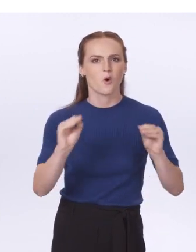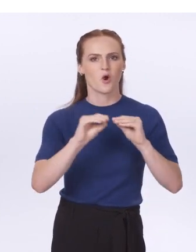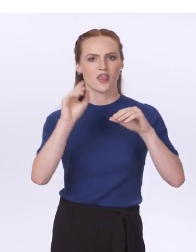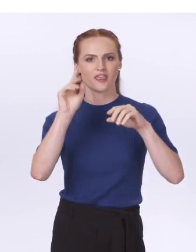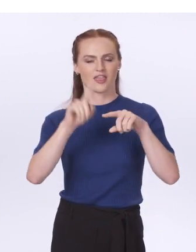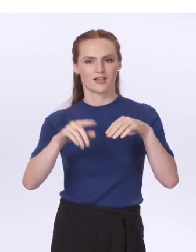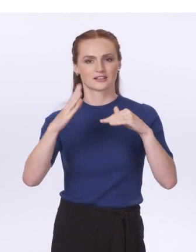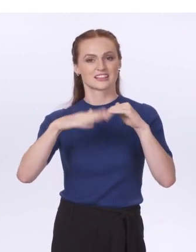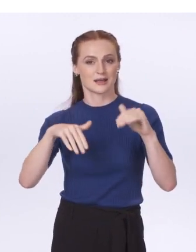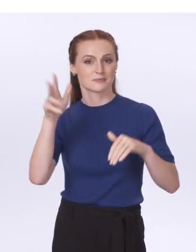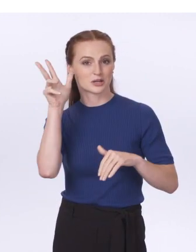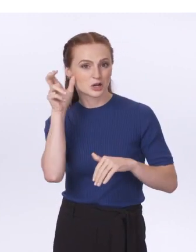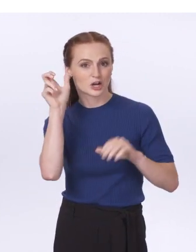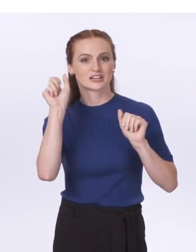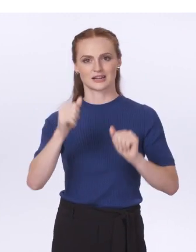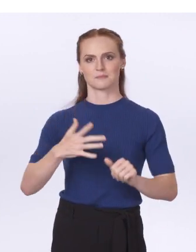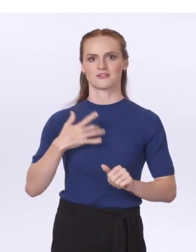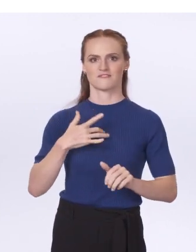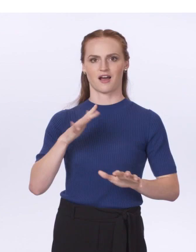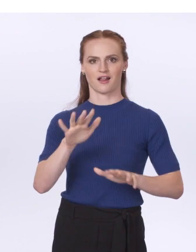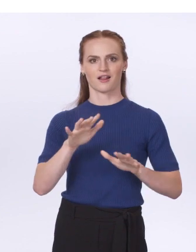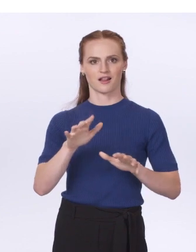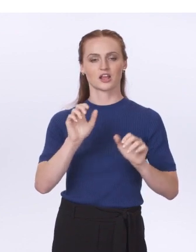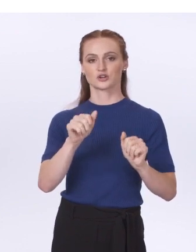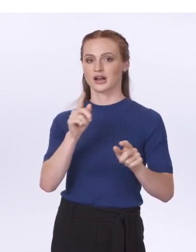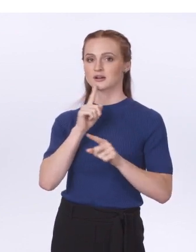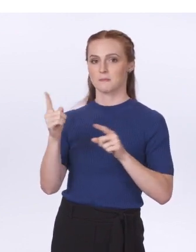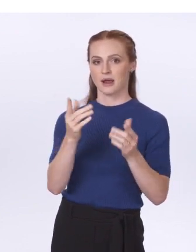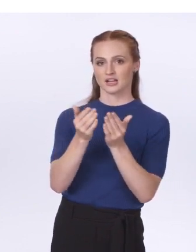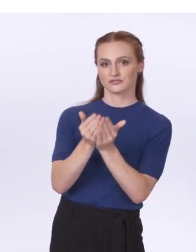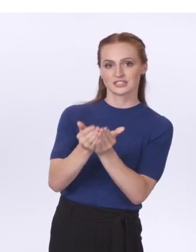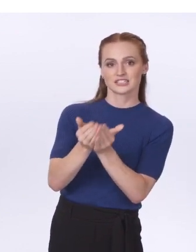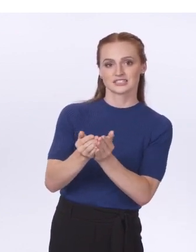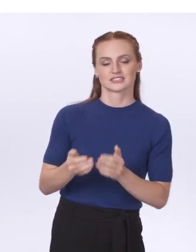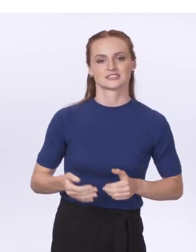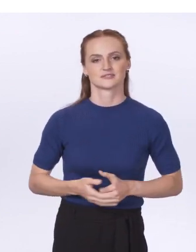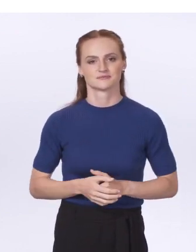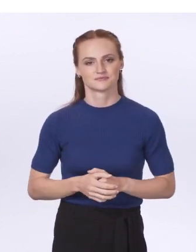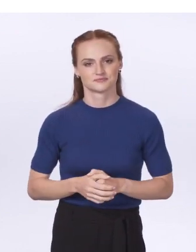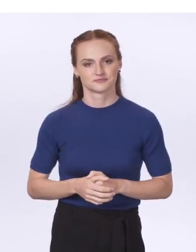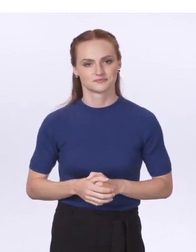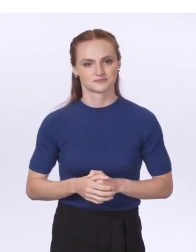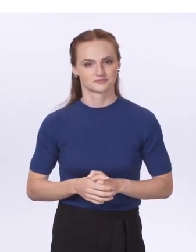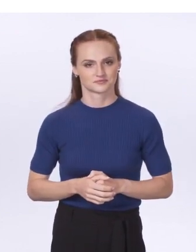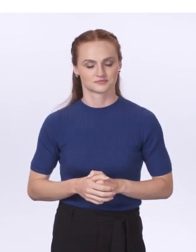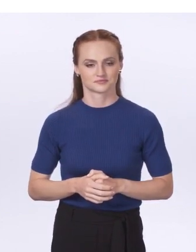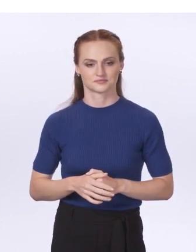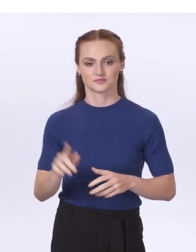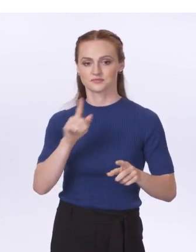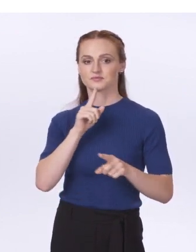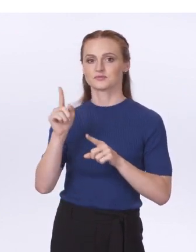Voice can command fleets. Flagship, protect Blue One. Acknowledged. Show Red Two. Acknowledged.